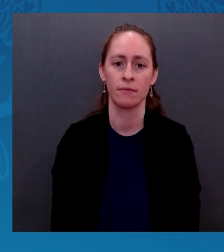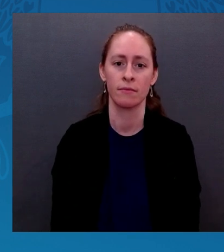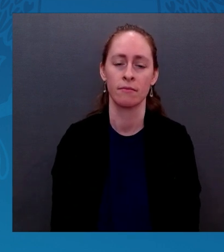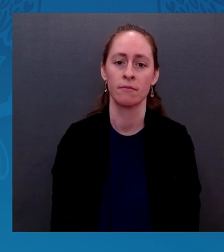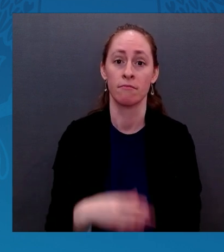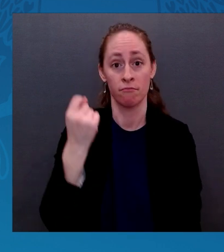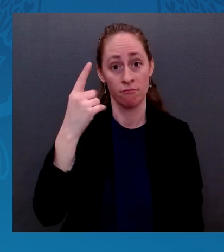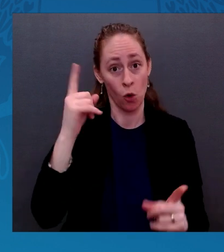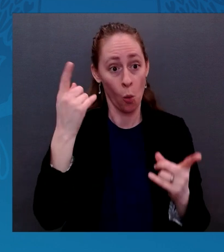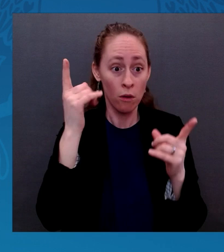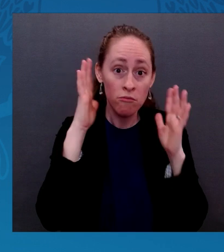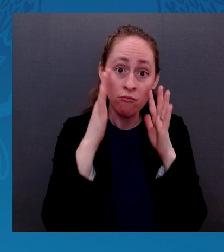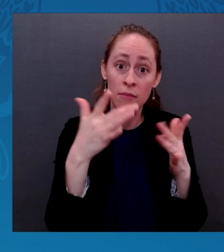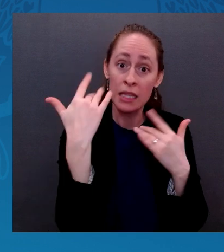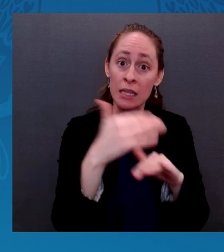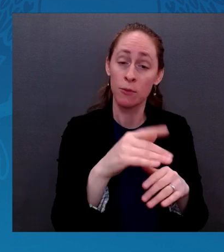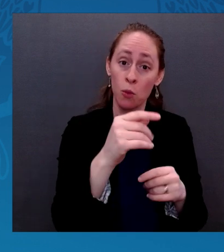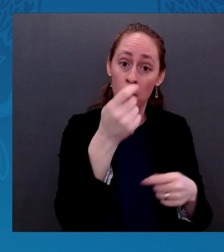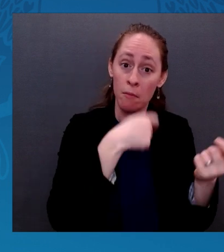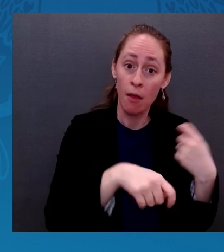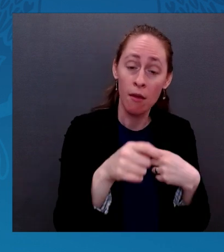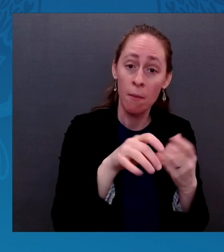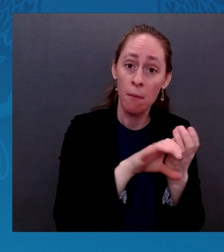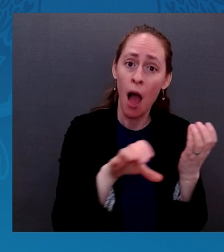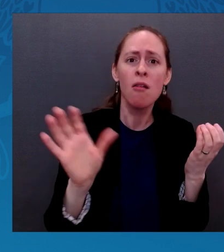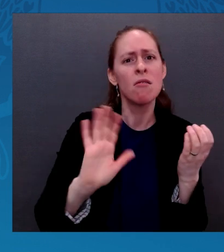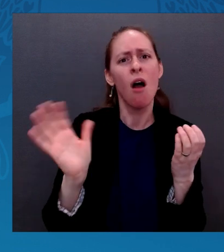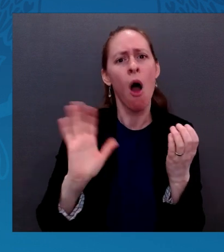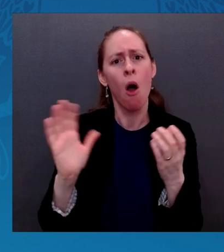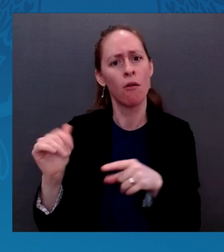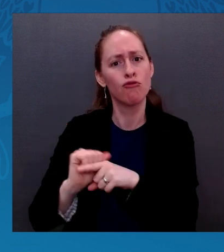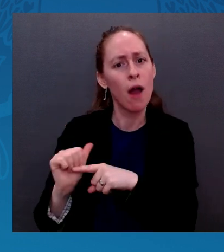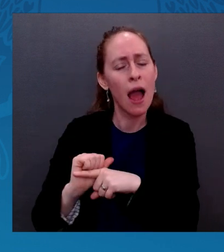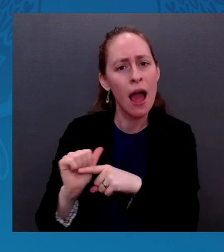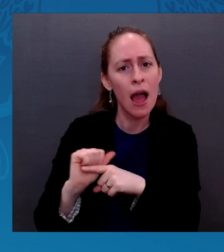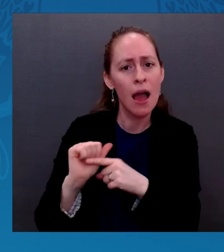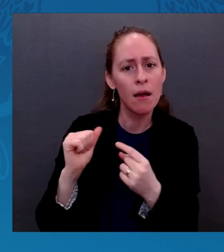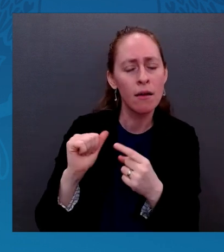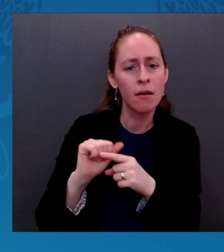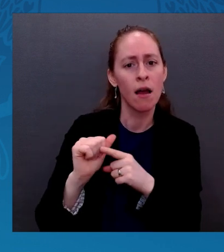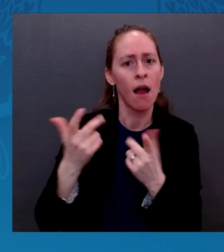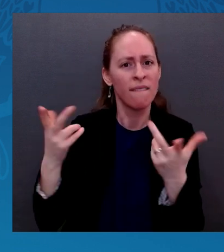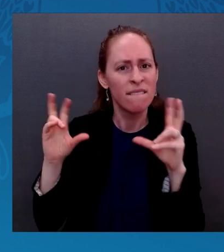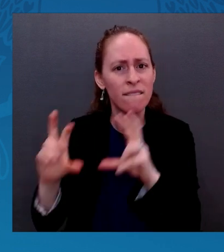It means investment in upgrading the skills of our workforce and partnering with our labor unions